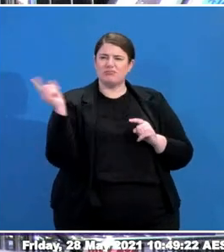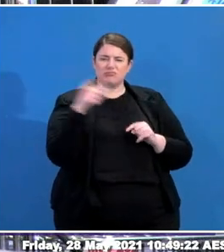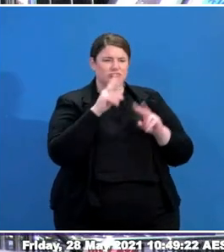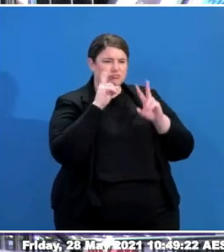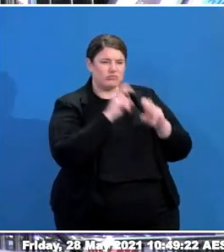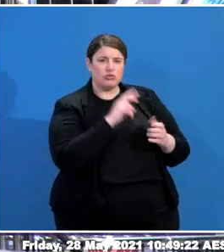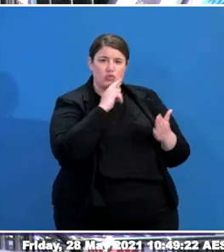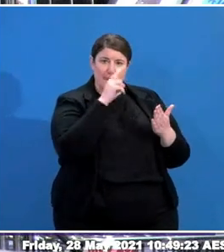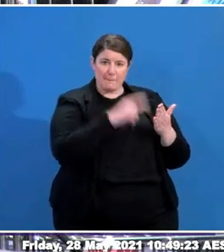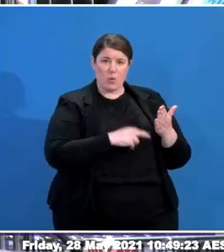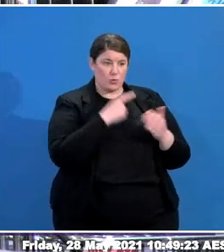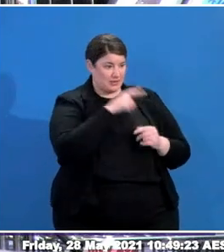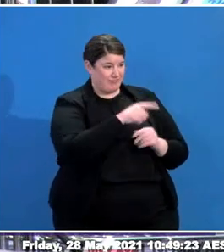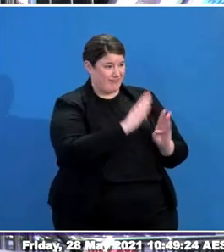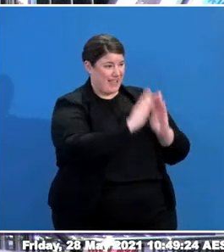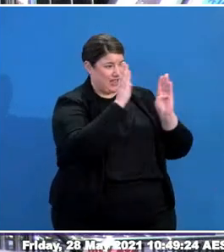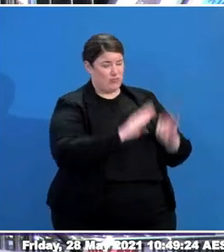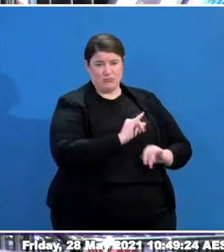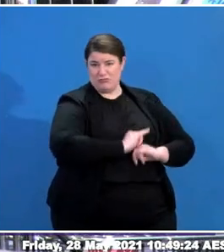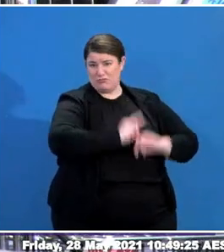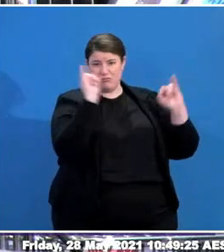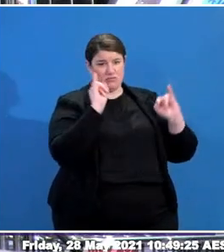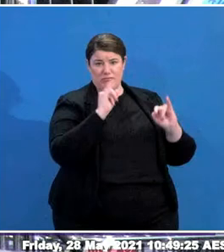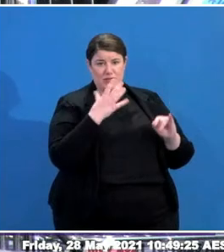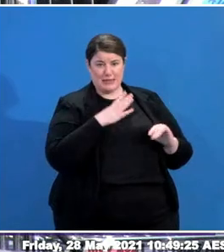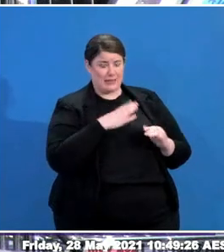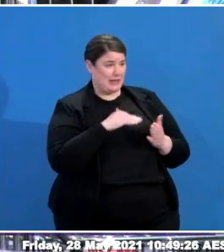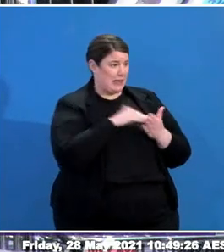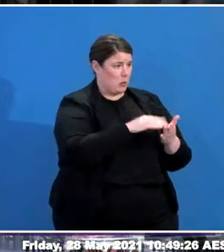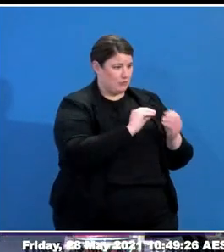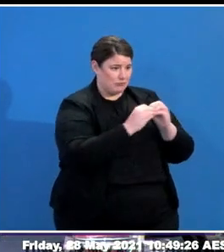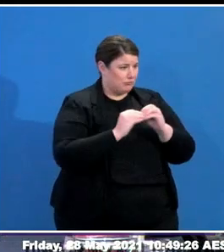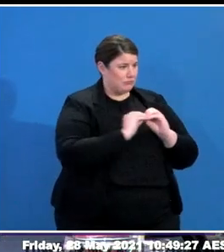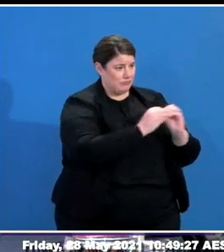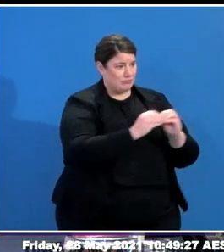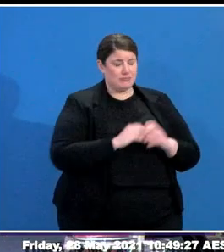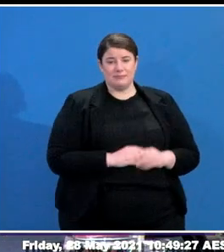house in crisis and needing urgent attention; do you agree with that? That's correct.